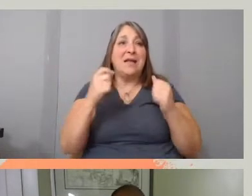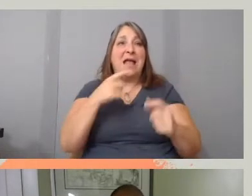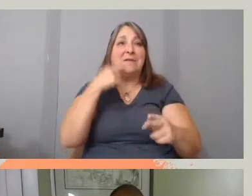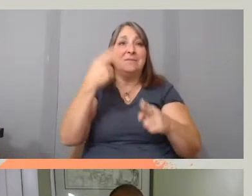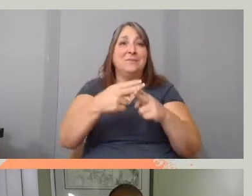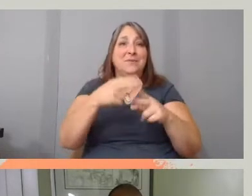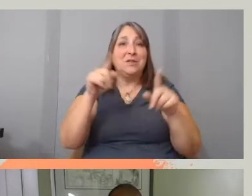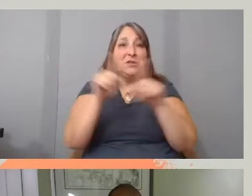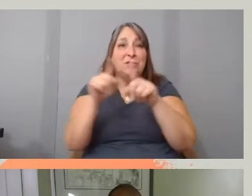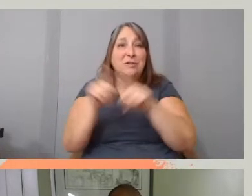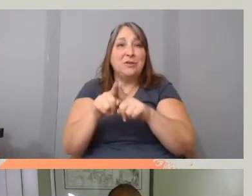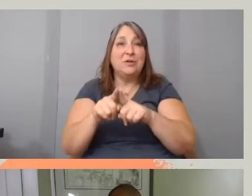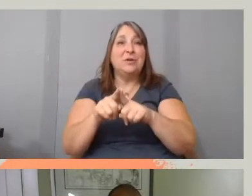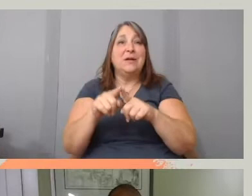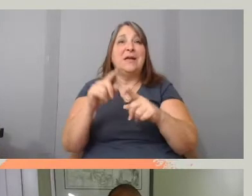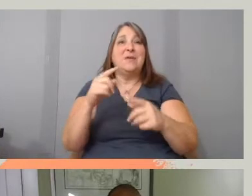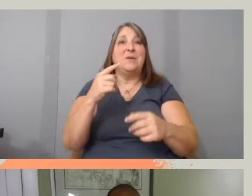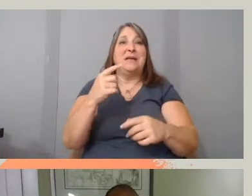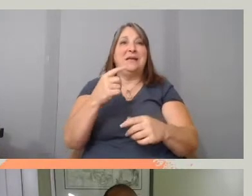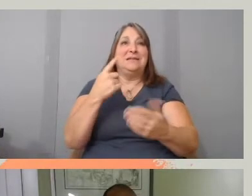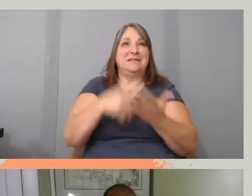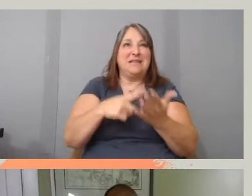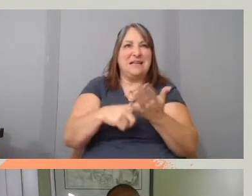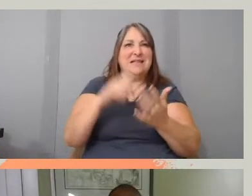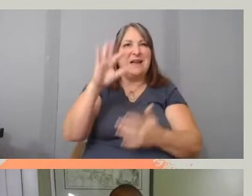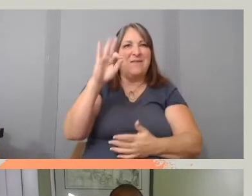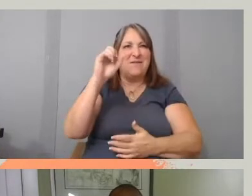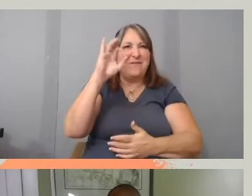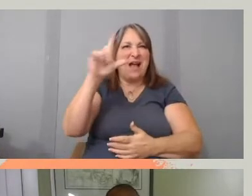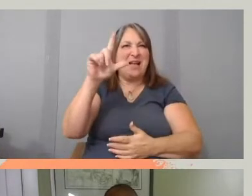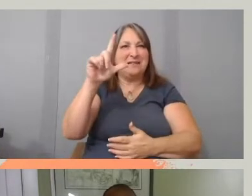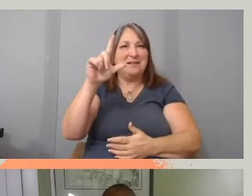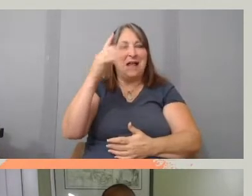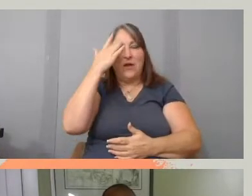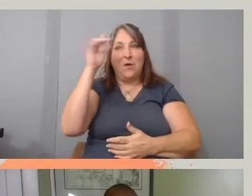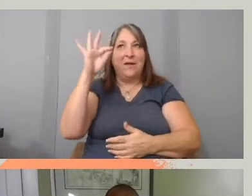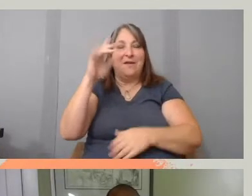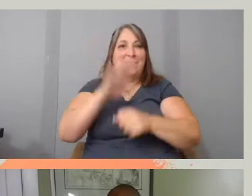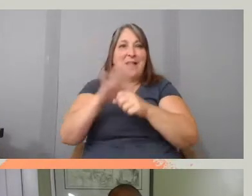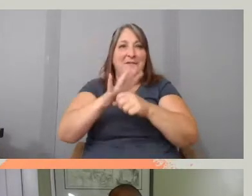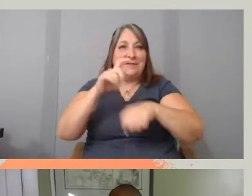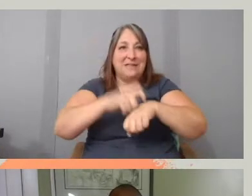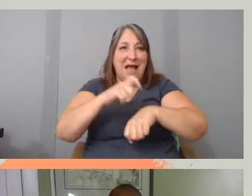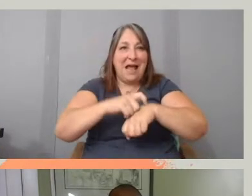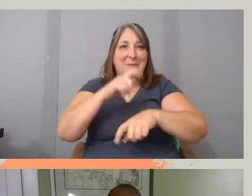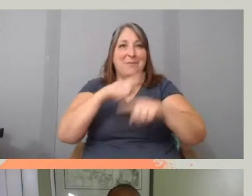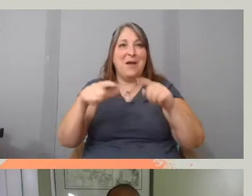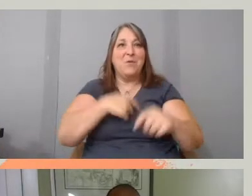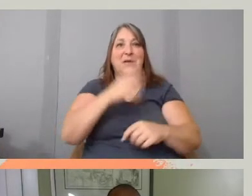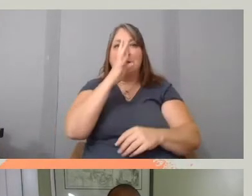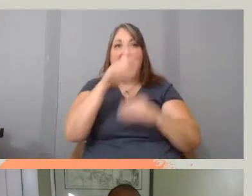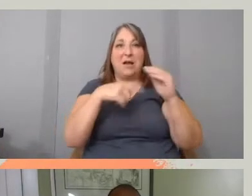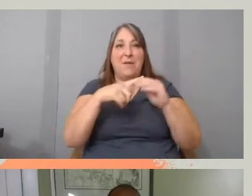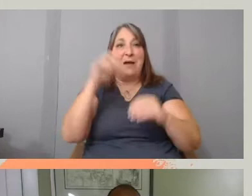and Faisal, I'm curious how this sort of worked, and I don't know if there's time for this, but, you know, we talk about, yes,